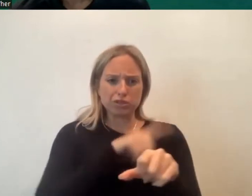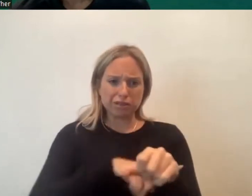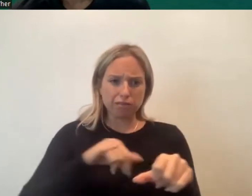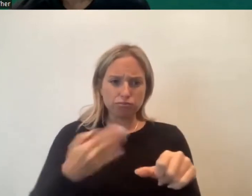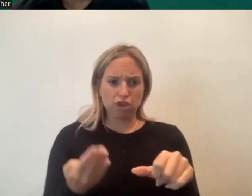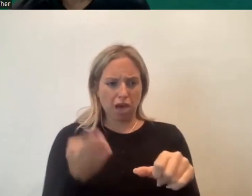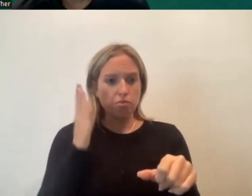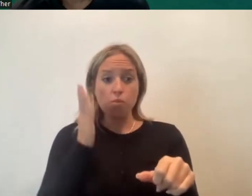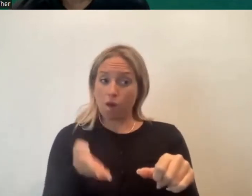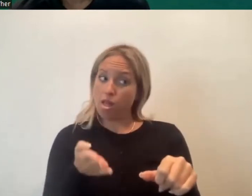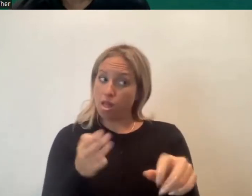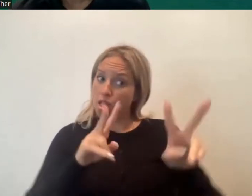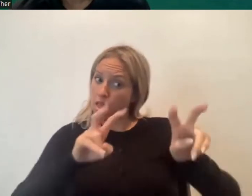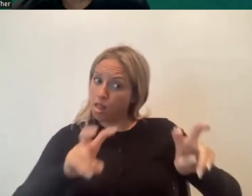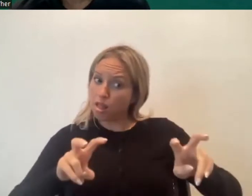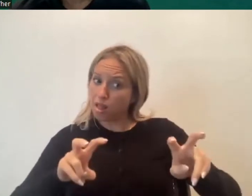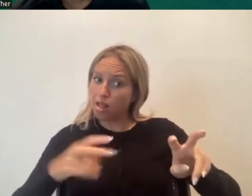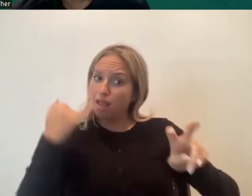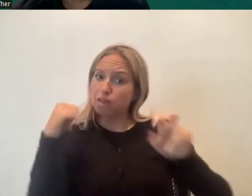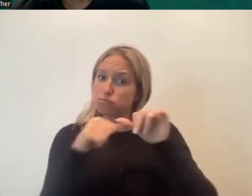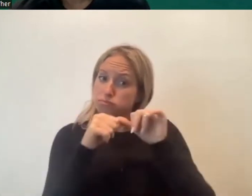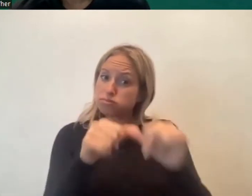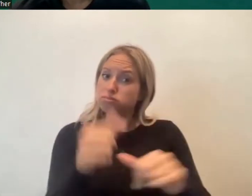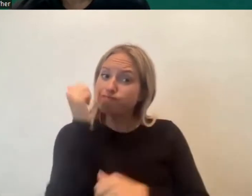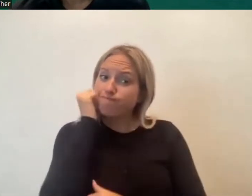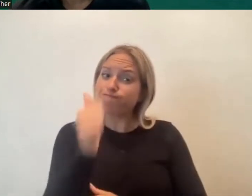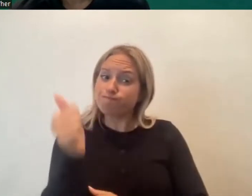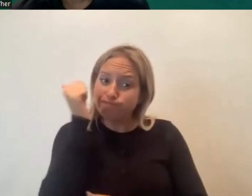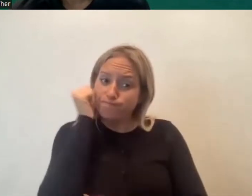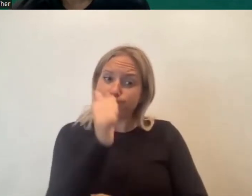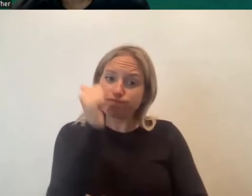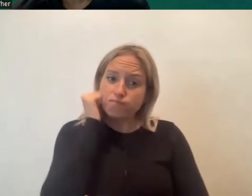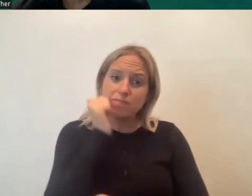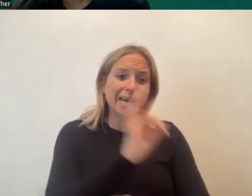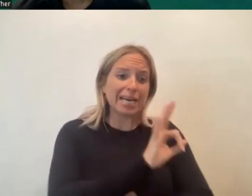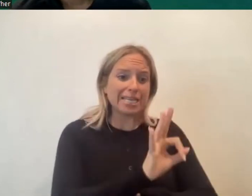Some sort of job that's on a consistent basis.